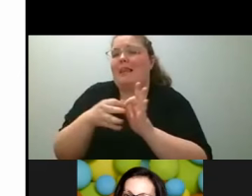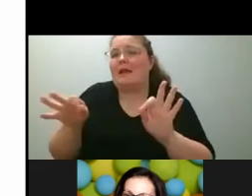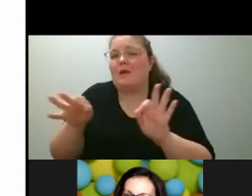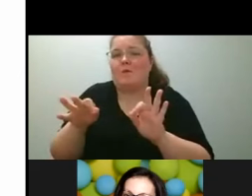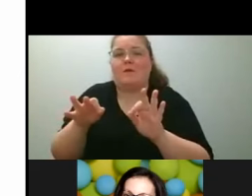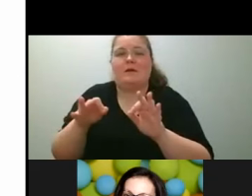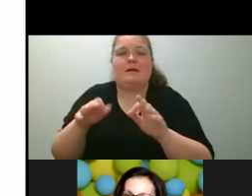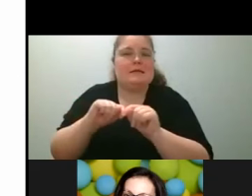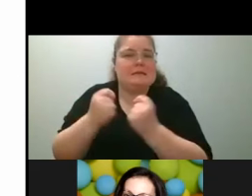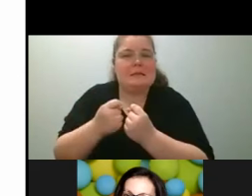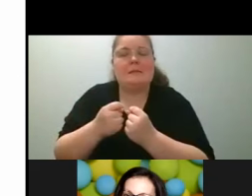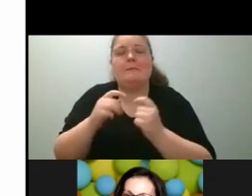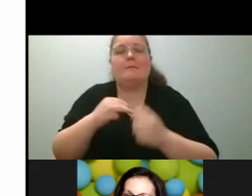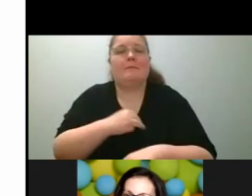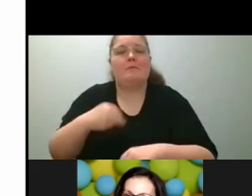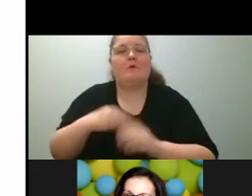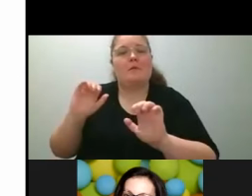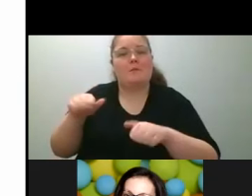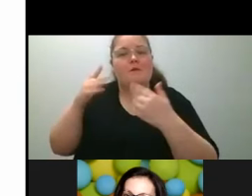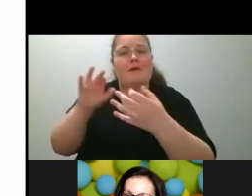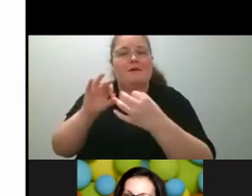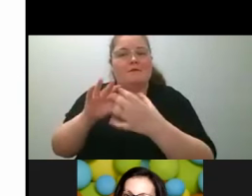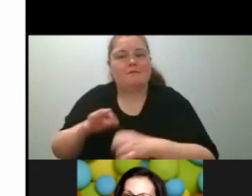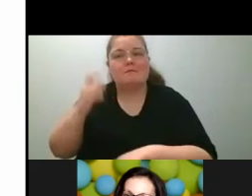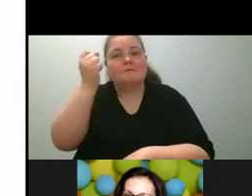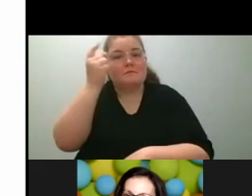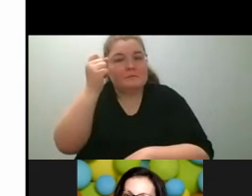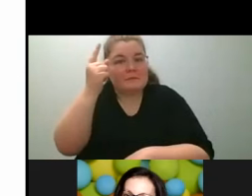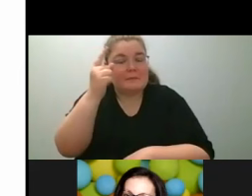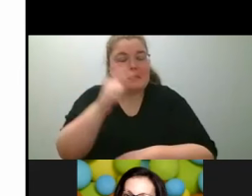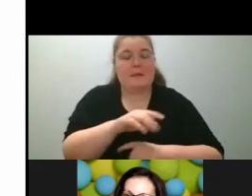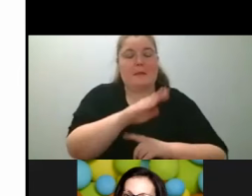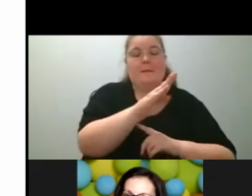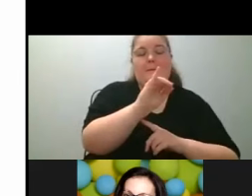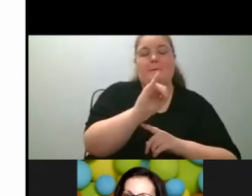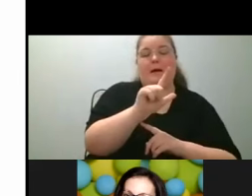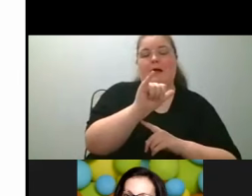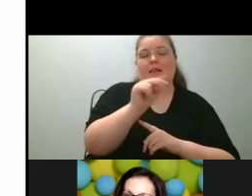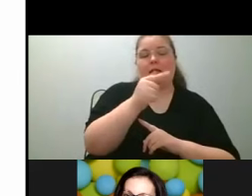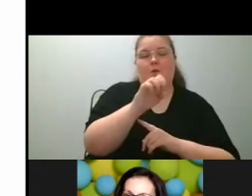Now I'm sure as most of you know, being bilingual is not the same as being a professional interpreter or translator